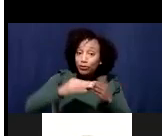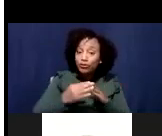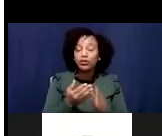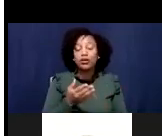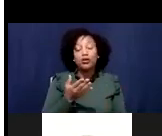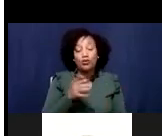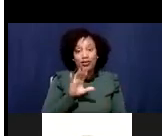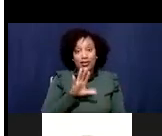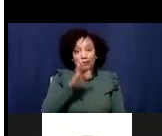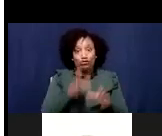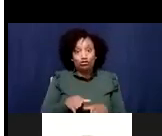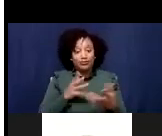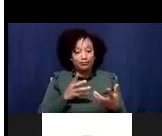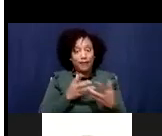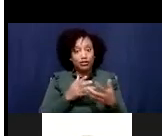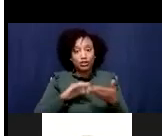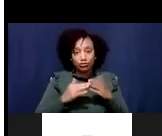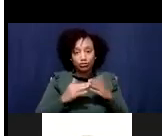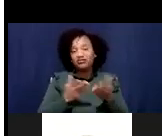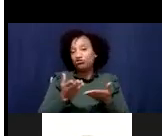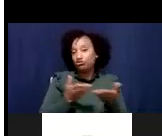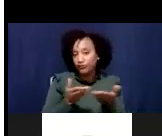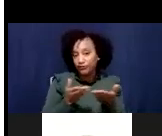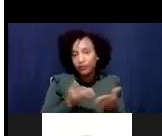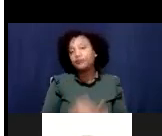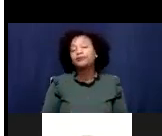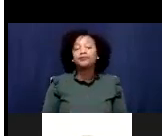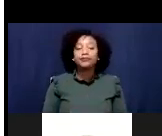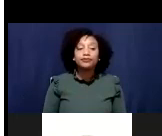that the project described is specifically designed